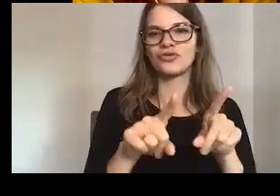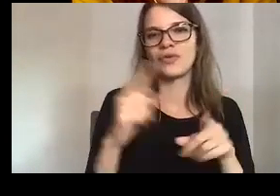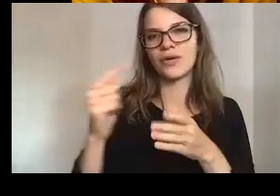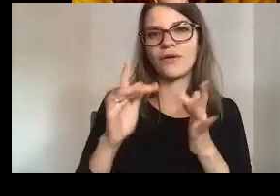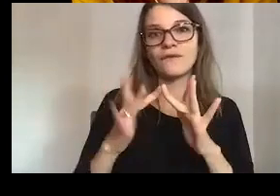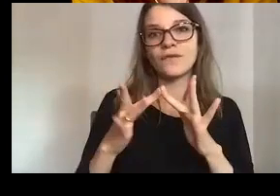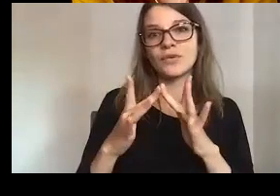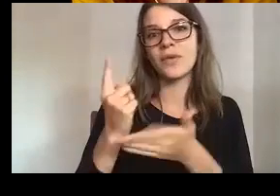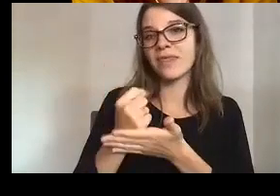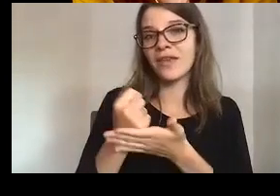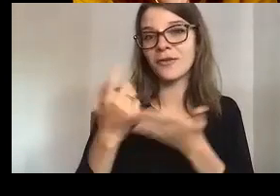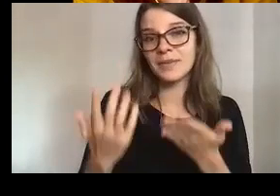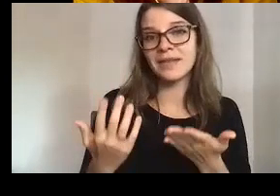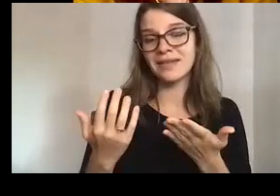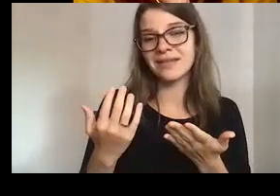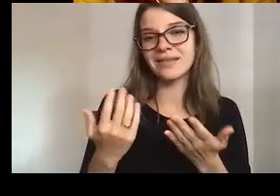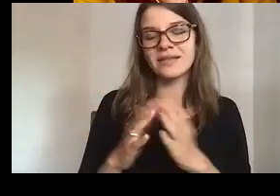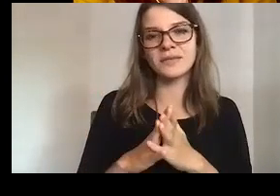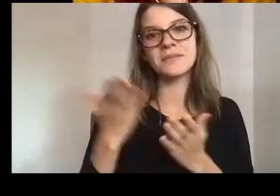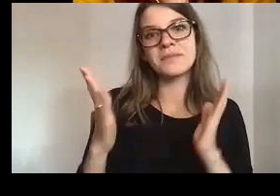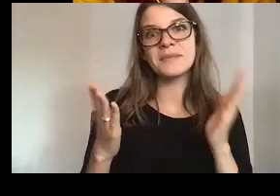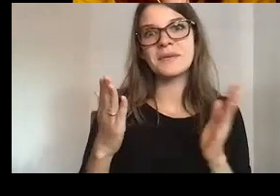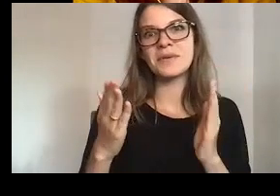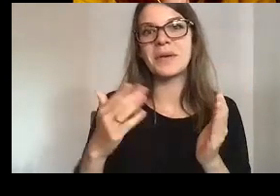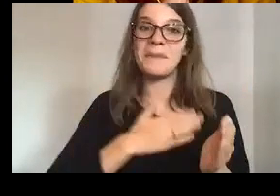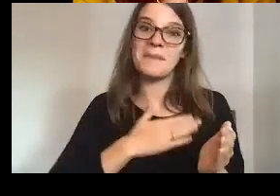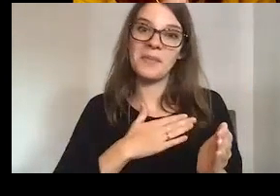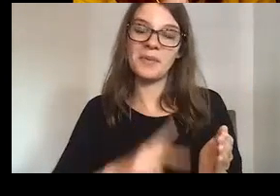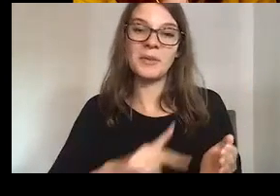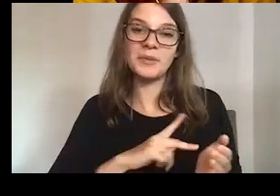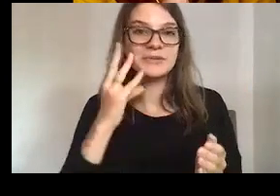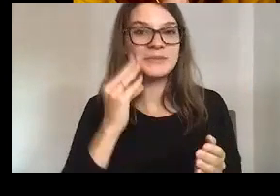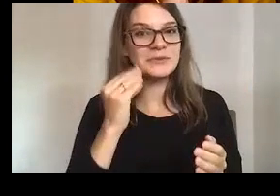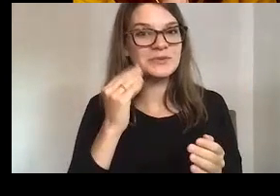and so I think we can compare it you know my own experience to sort of direct therapy I